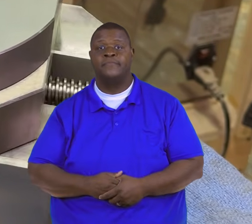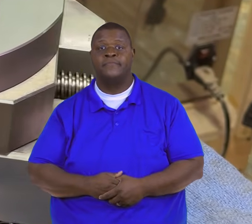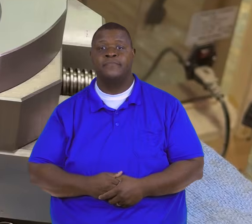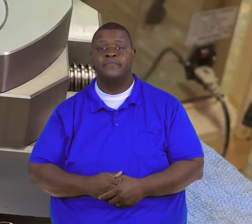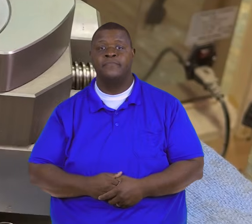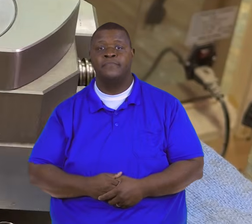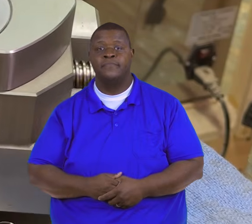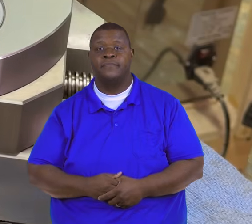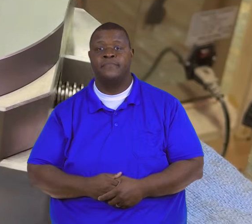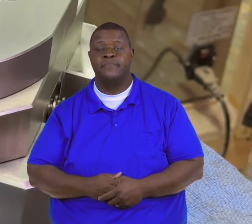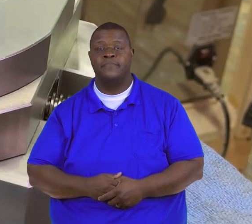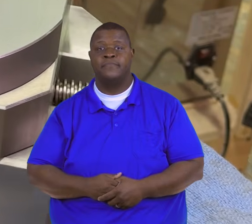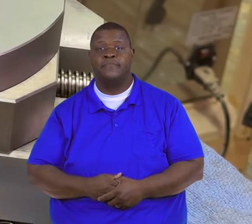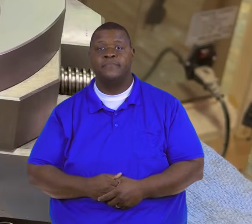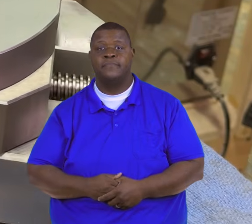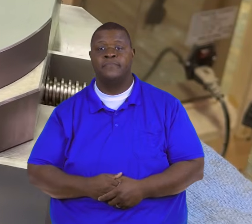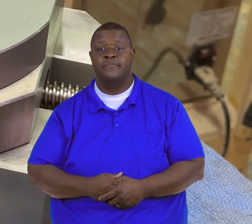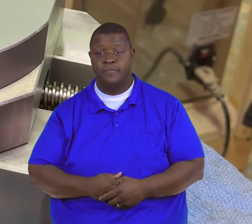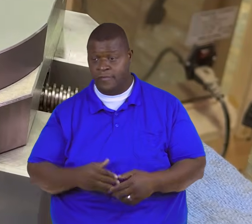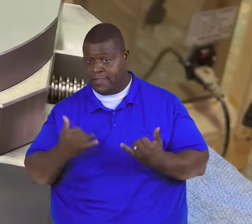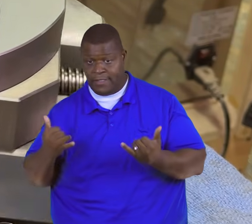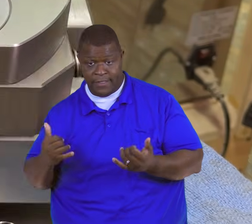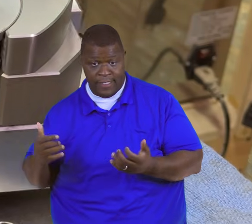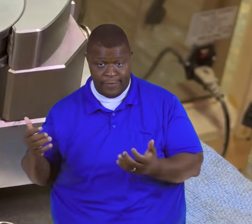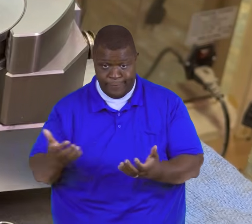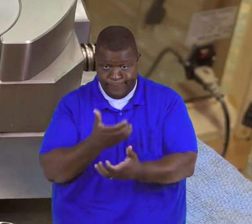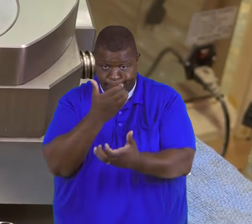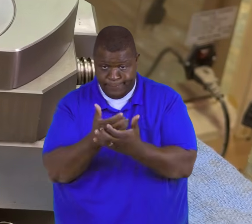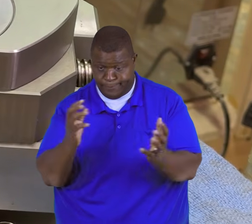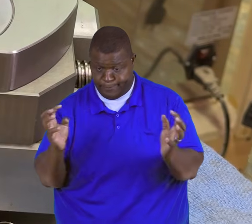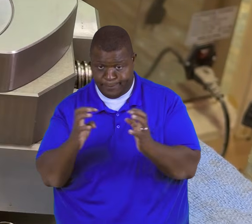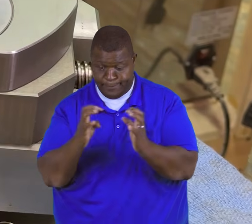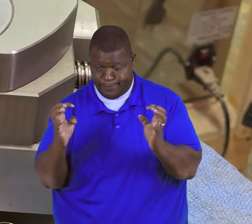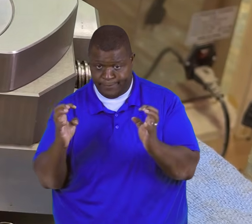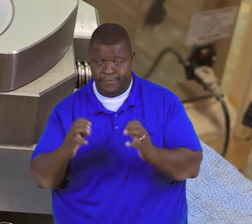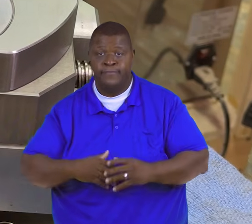well, the very next thing I wanna, oh yeah, here, let's grab something irregular, perhaps.